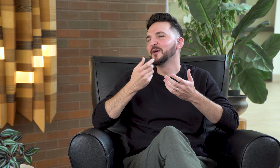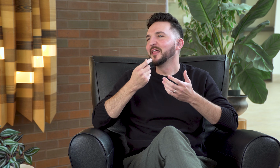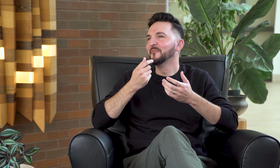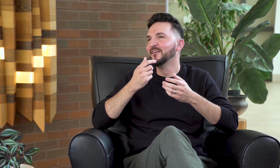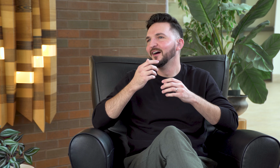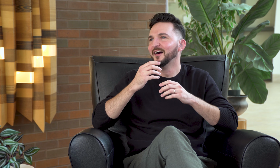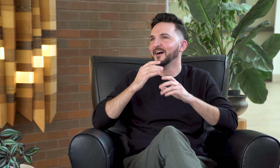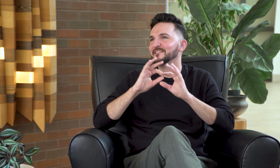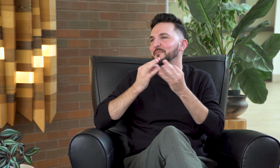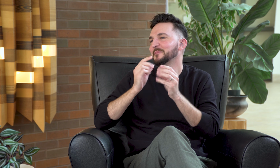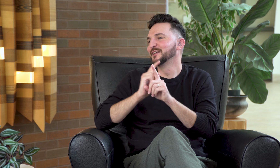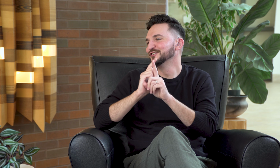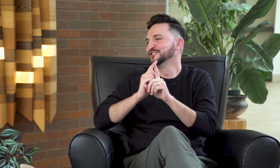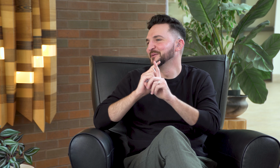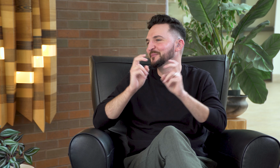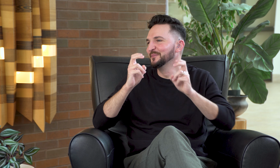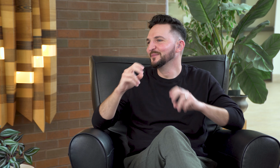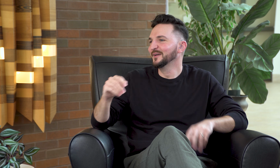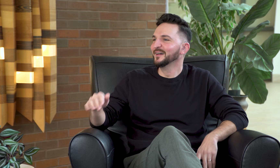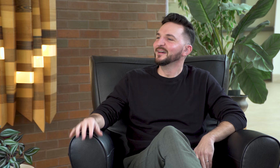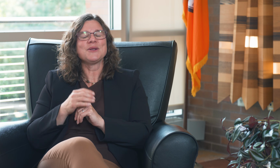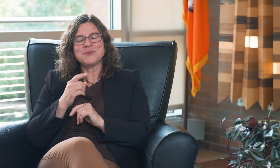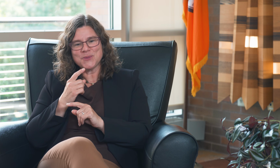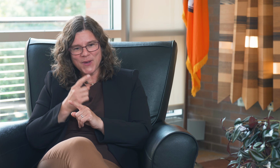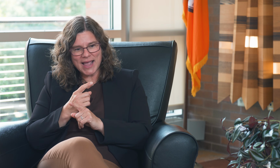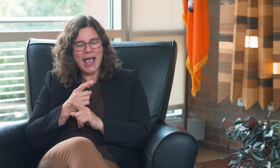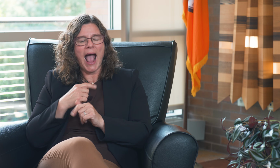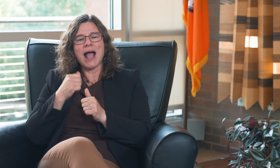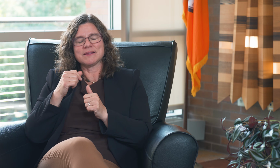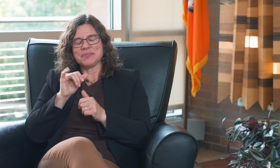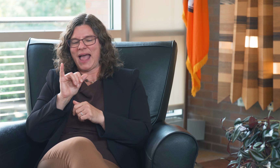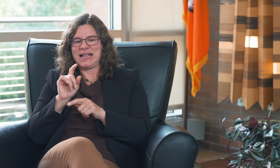Amazing, you had this family mentorship. Right.